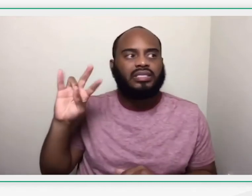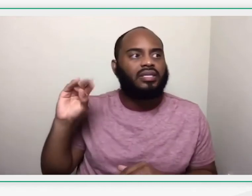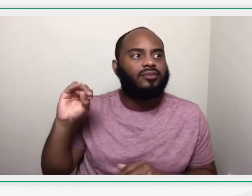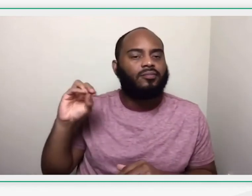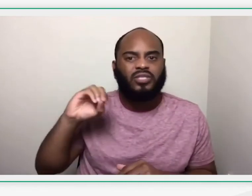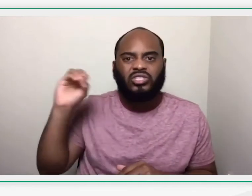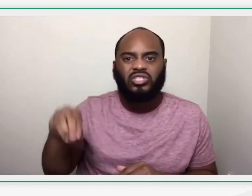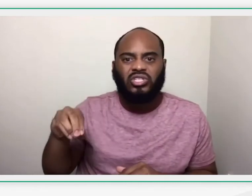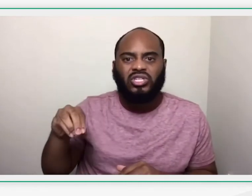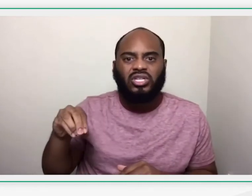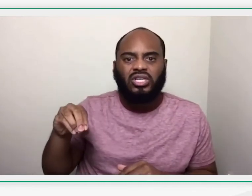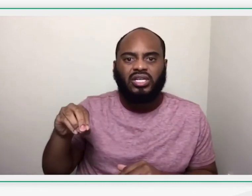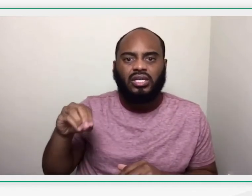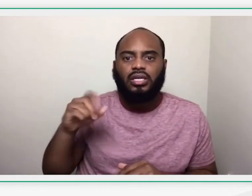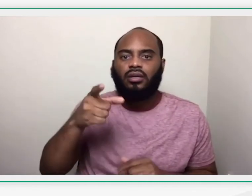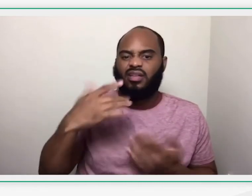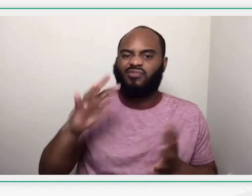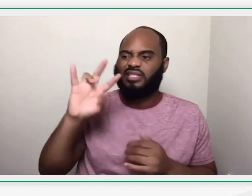which would indicate that you spent 70%